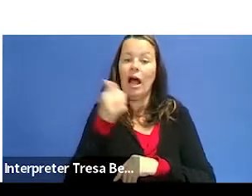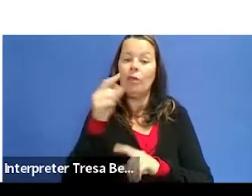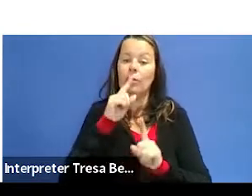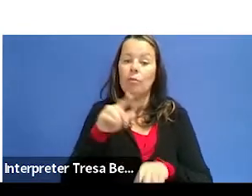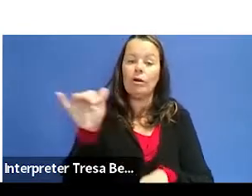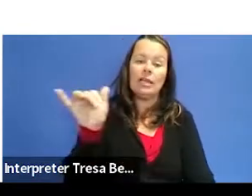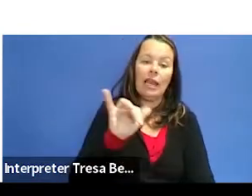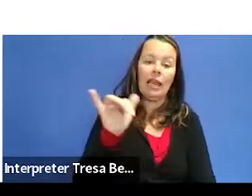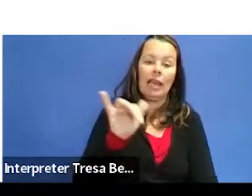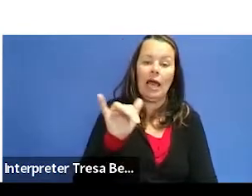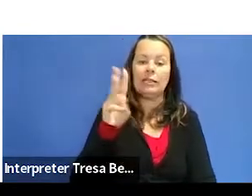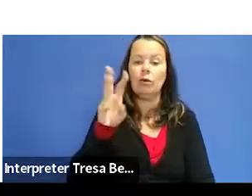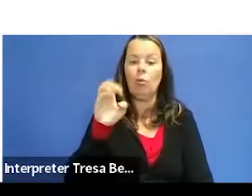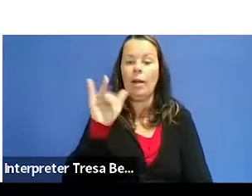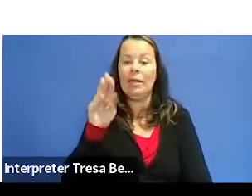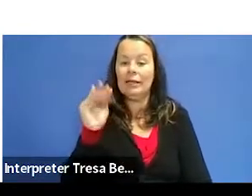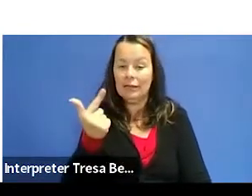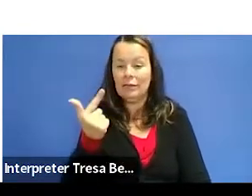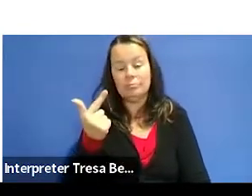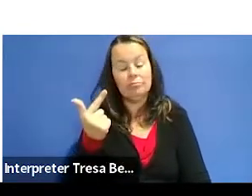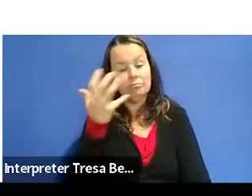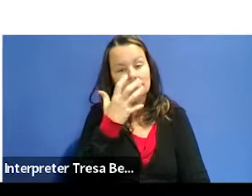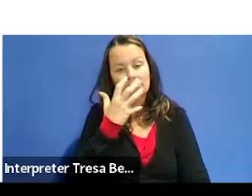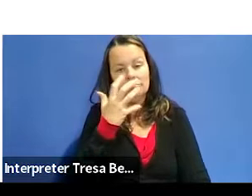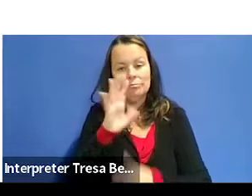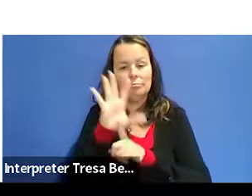The properly labeled input fields, that wasn't too bad. Only 11%.